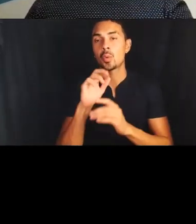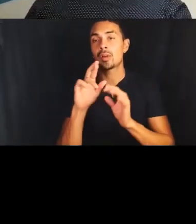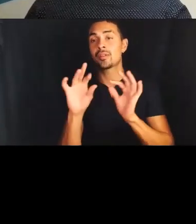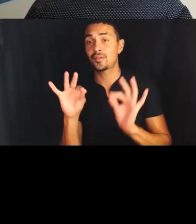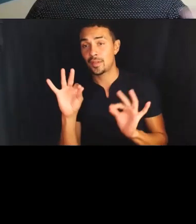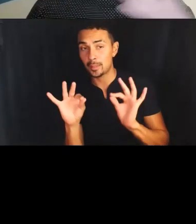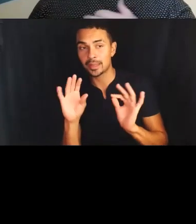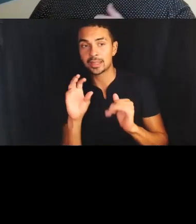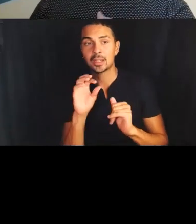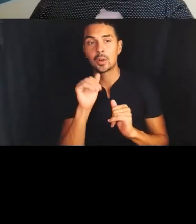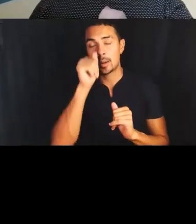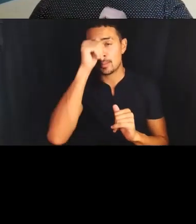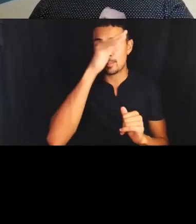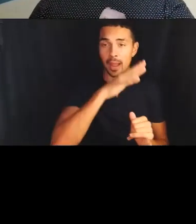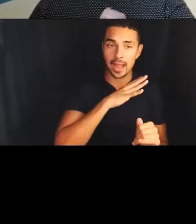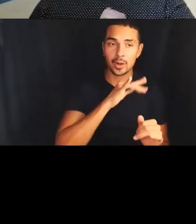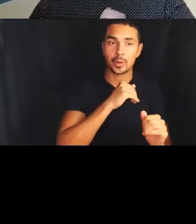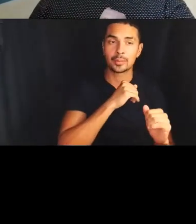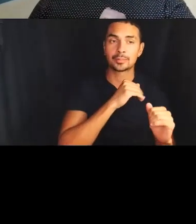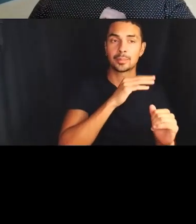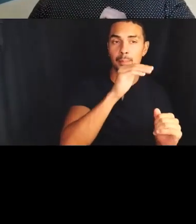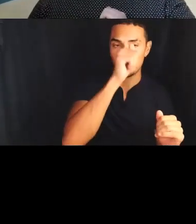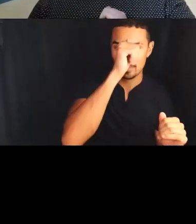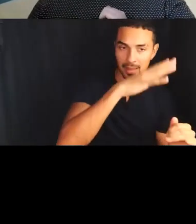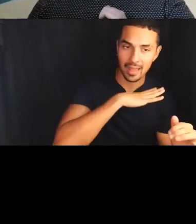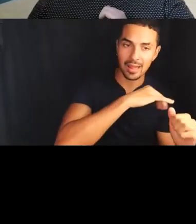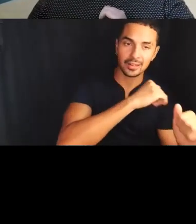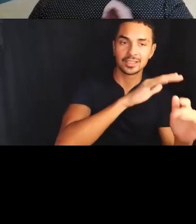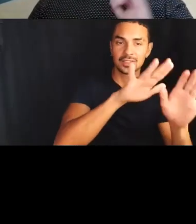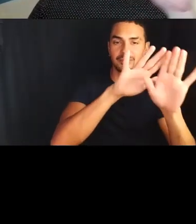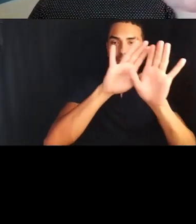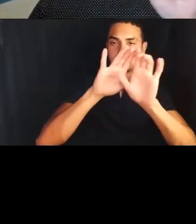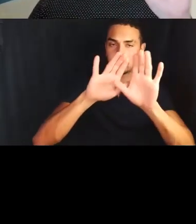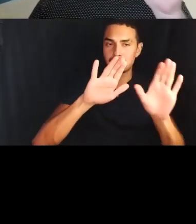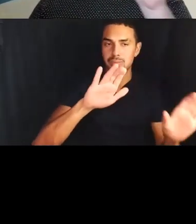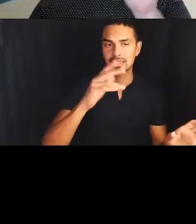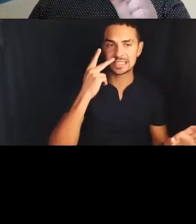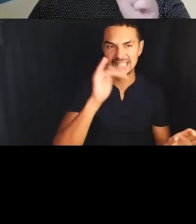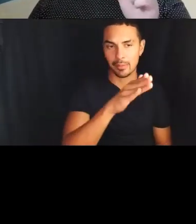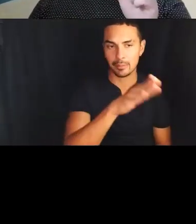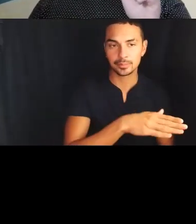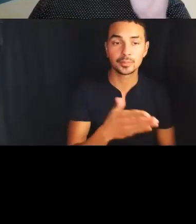woman, things like that. A lot of, a good chunk of folks said